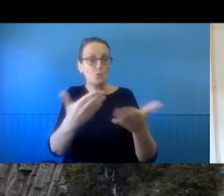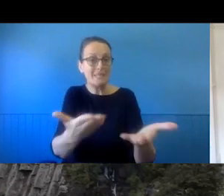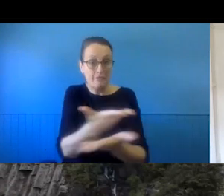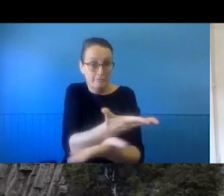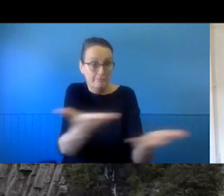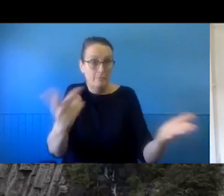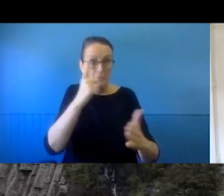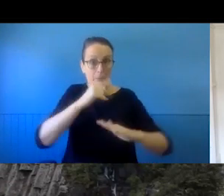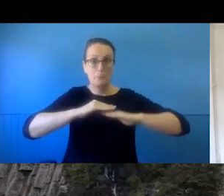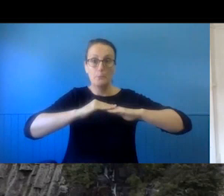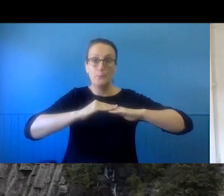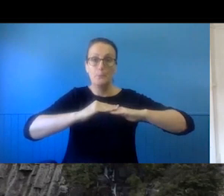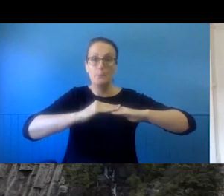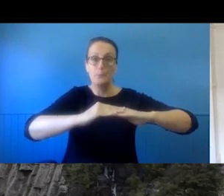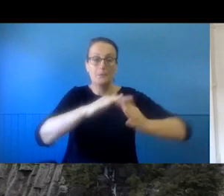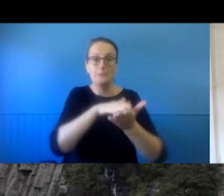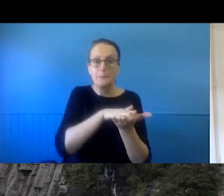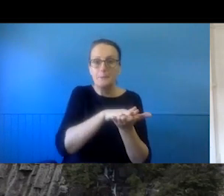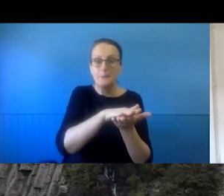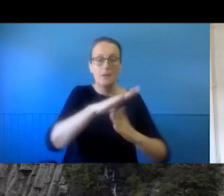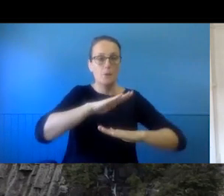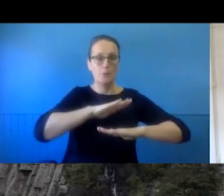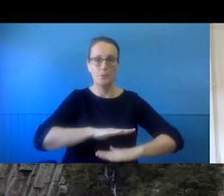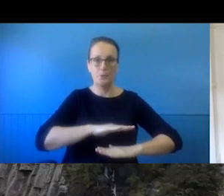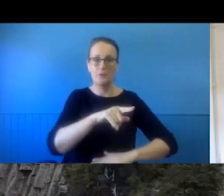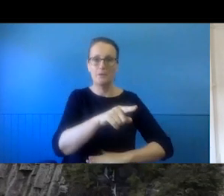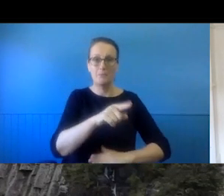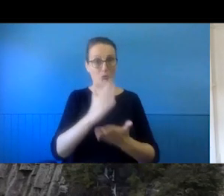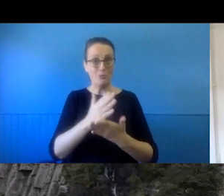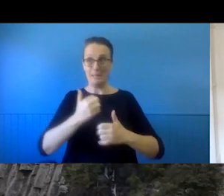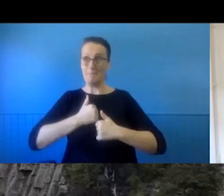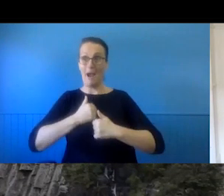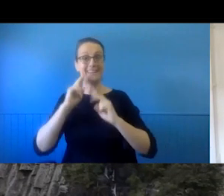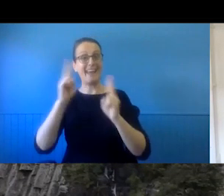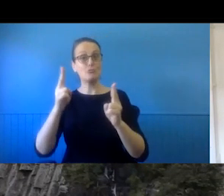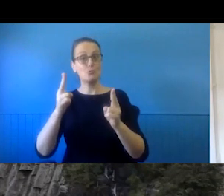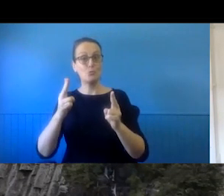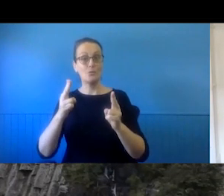normally used to providing innovation, providing creativity.